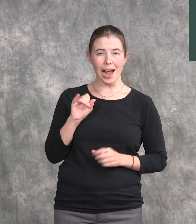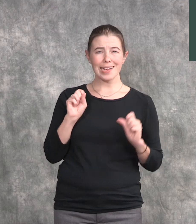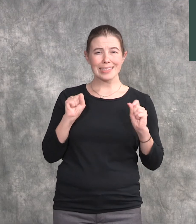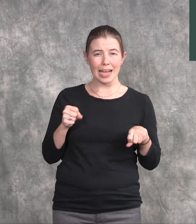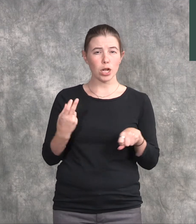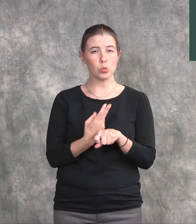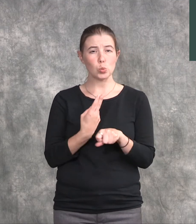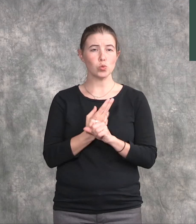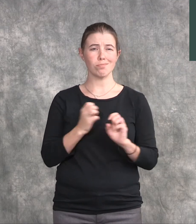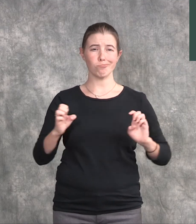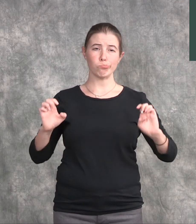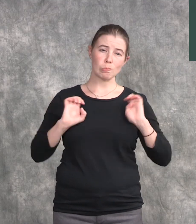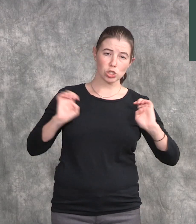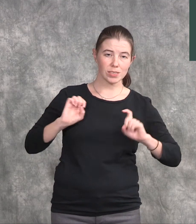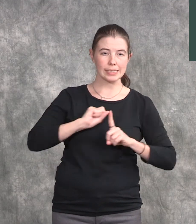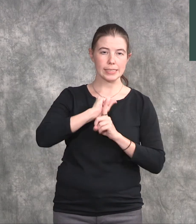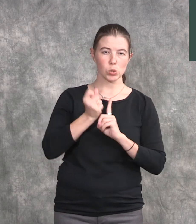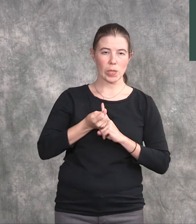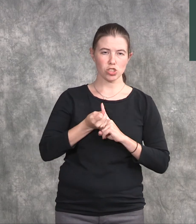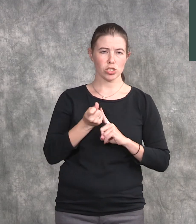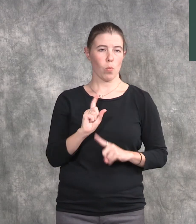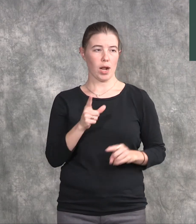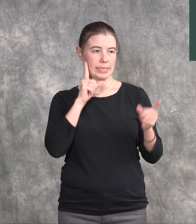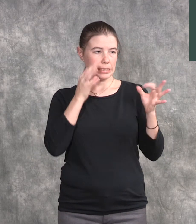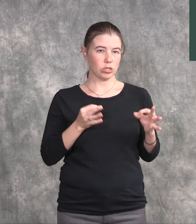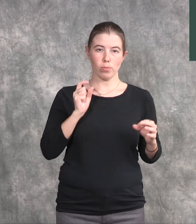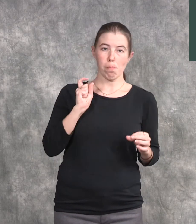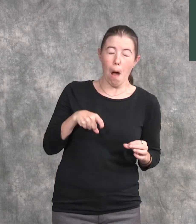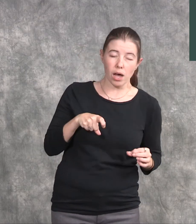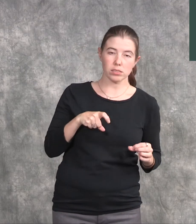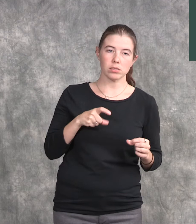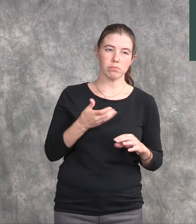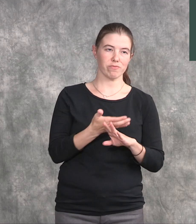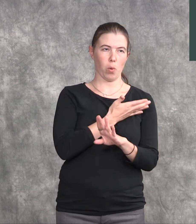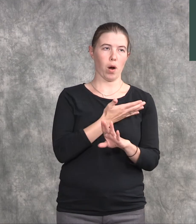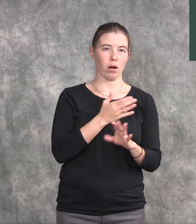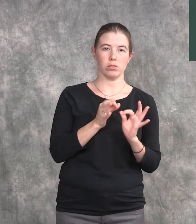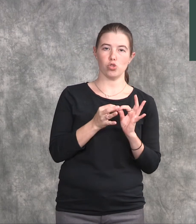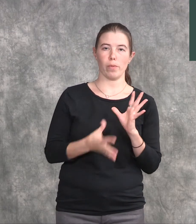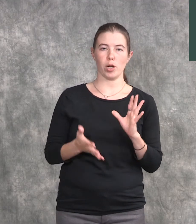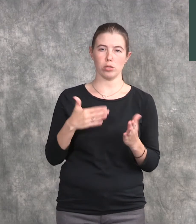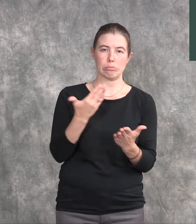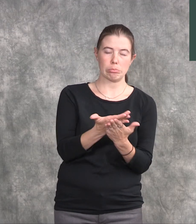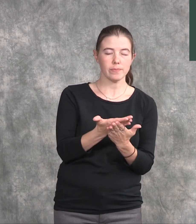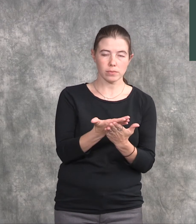VRI can be used in emergency situations where decisions must be made before an interpreter can